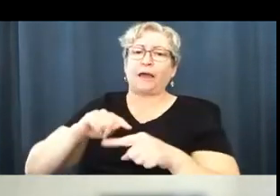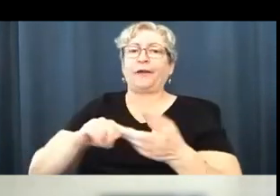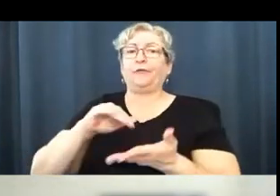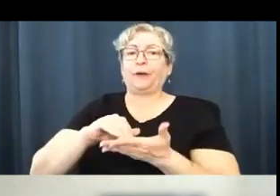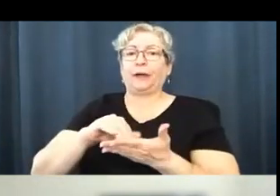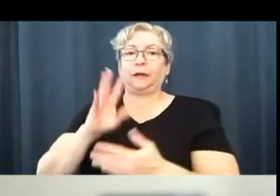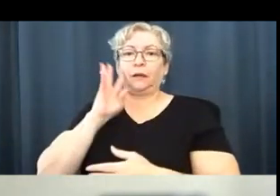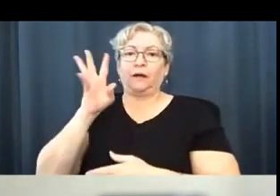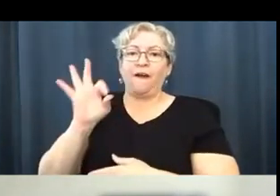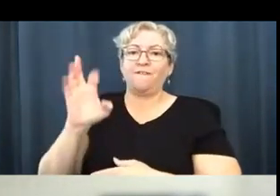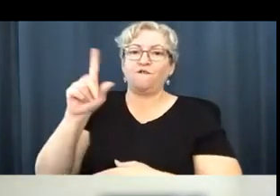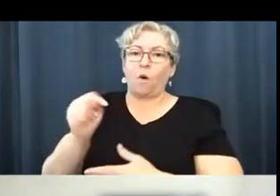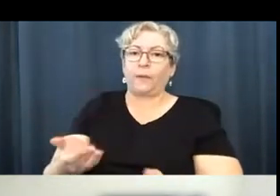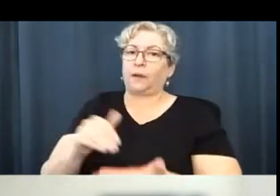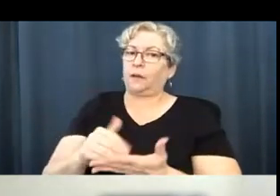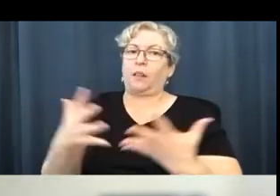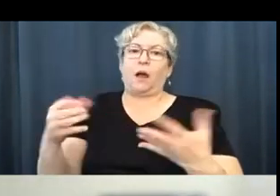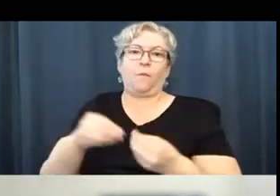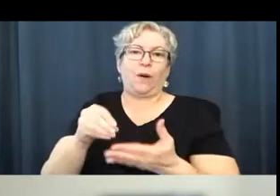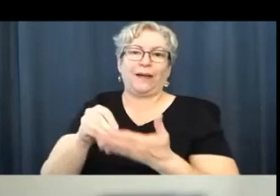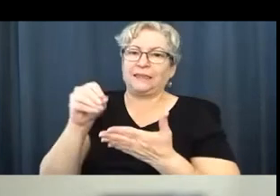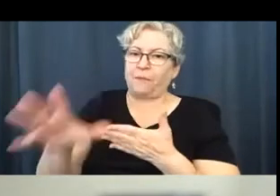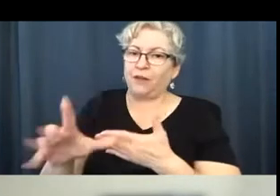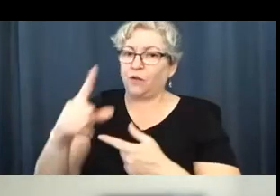That's going to be a lot more expensive. So keeping that budget in mind.